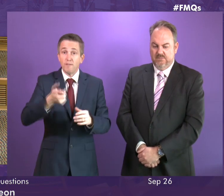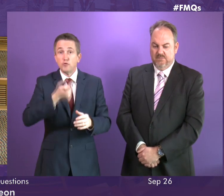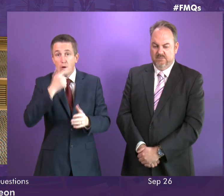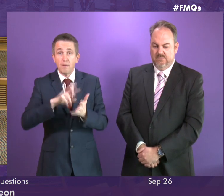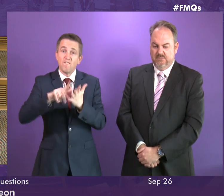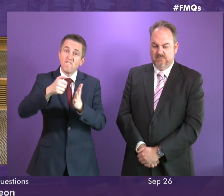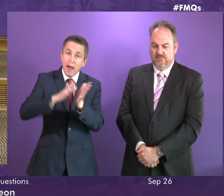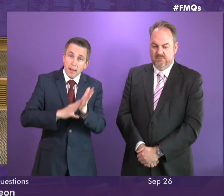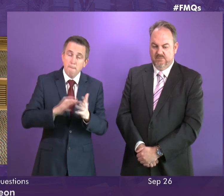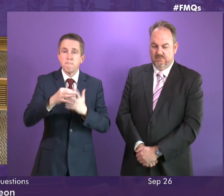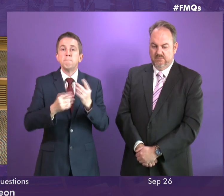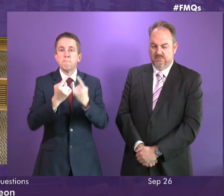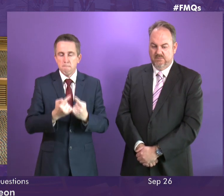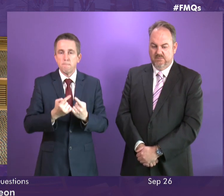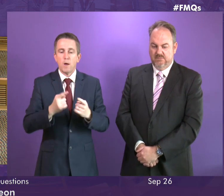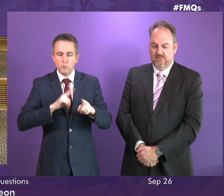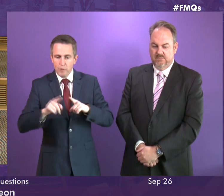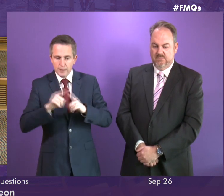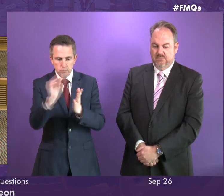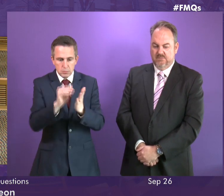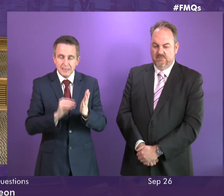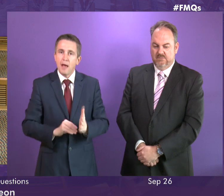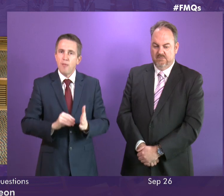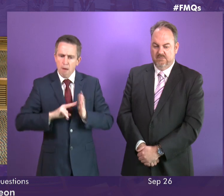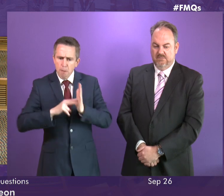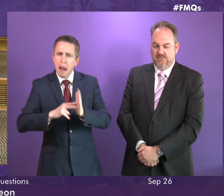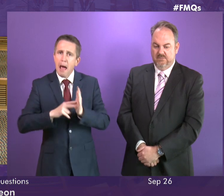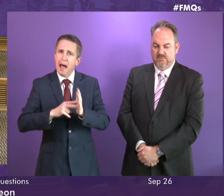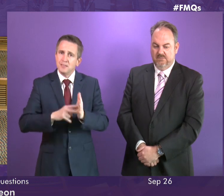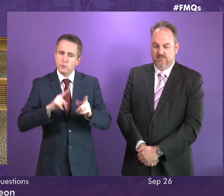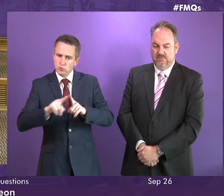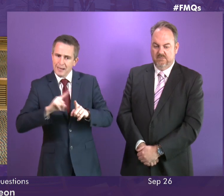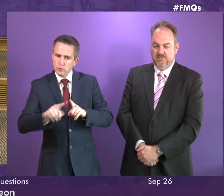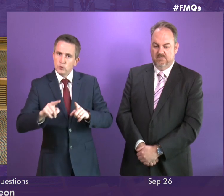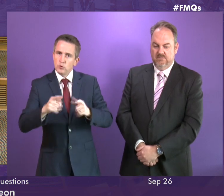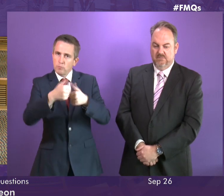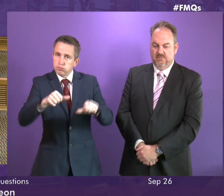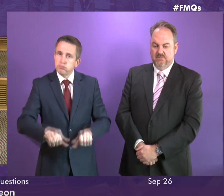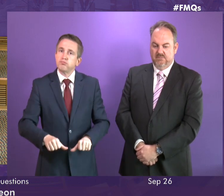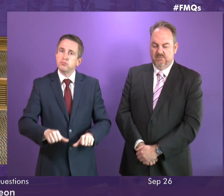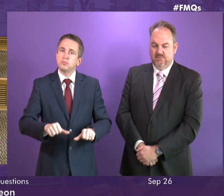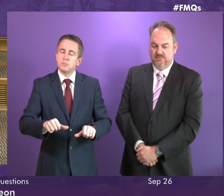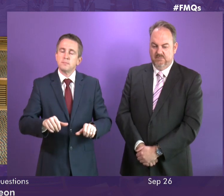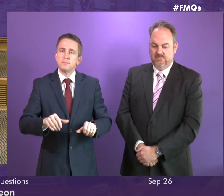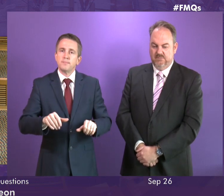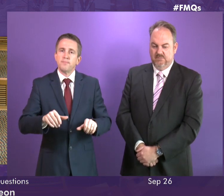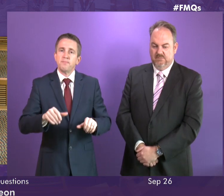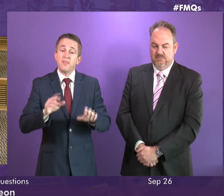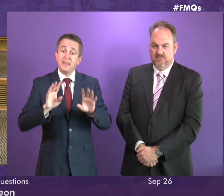solutions that work, no matter how challenging some of them might appear to be at first.